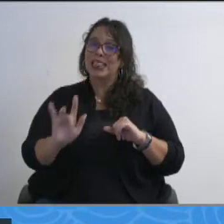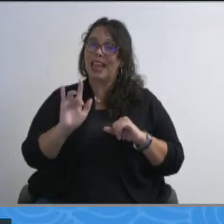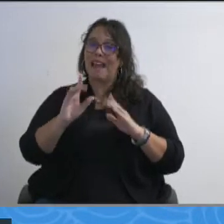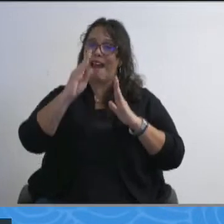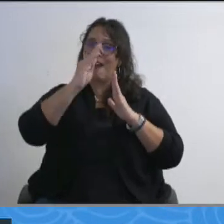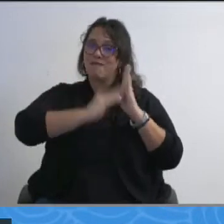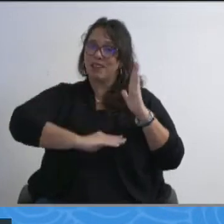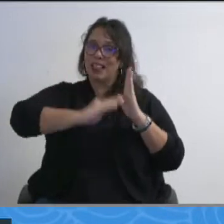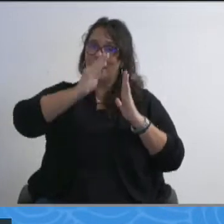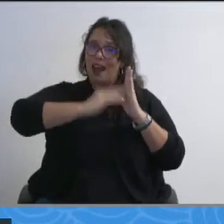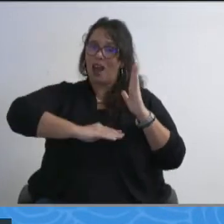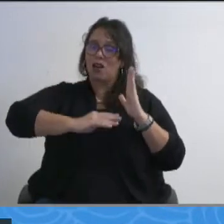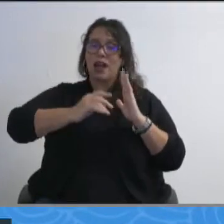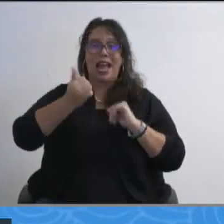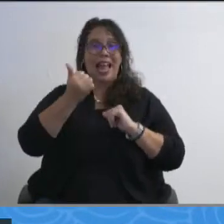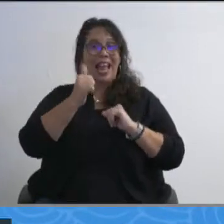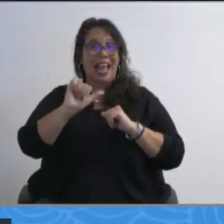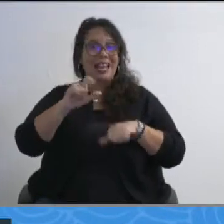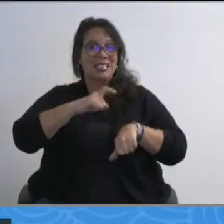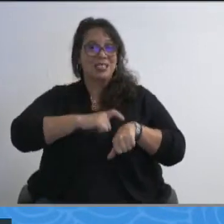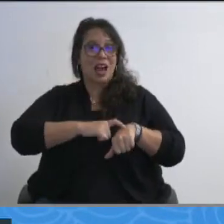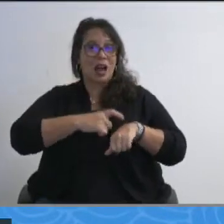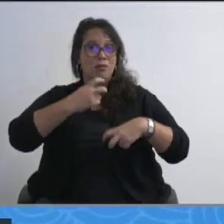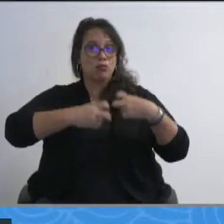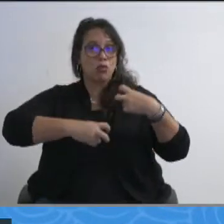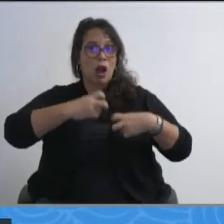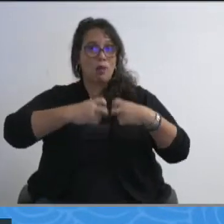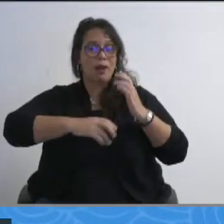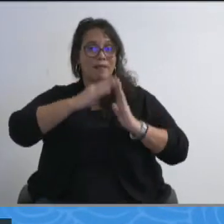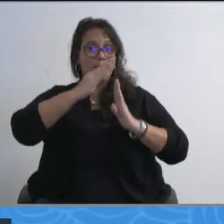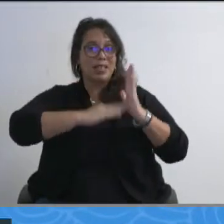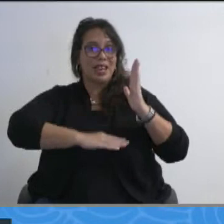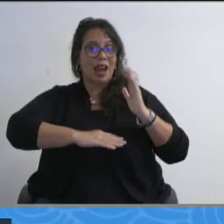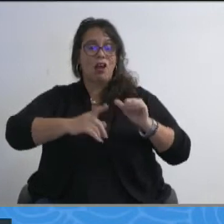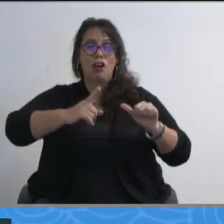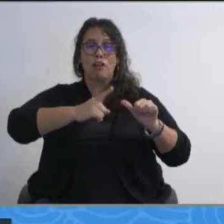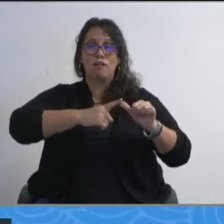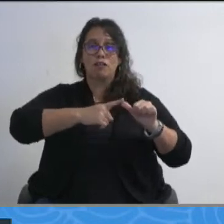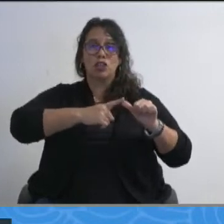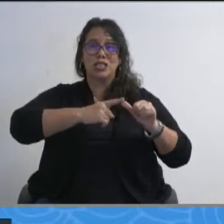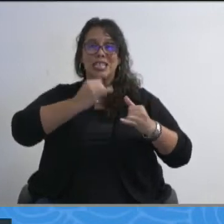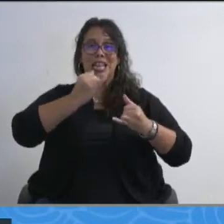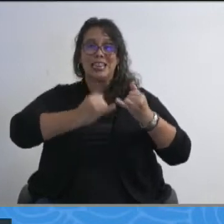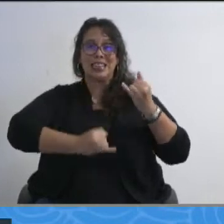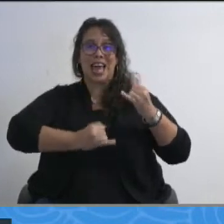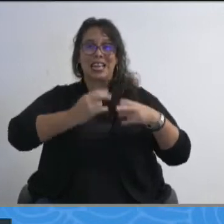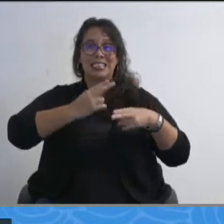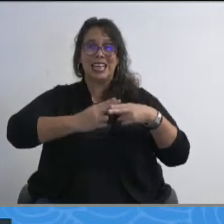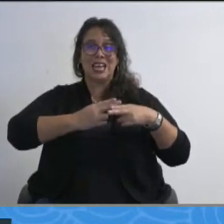If you have any trouble filling out the attendance link, your first, last name, and the school or program that you're representing